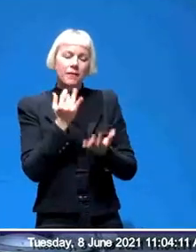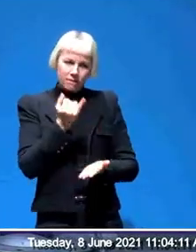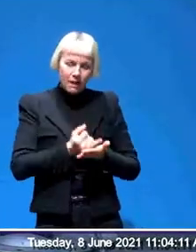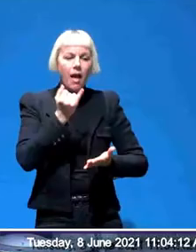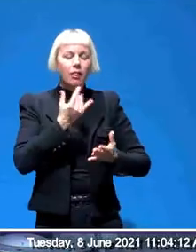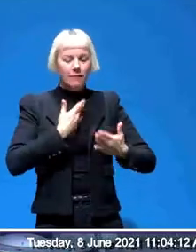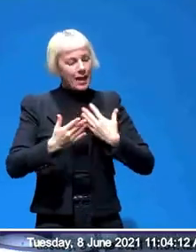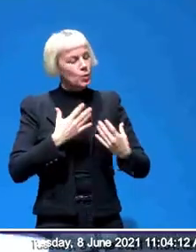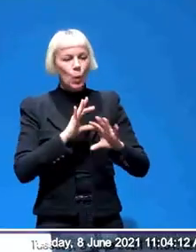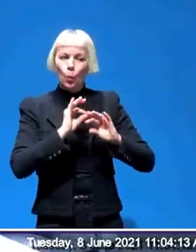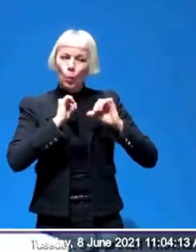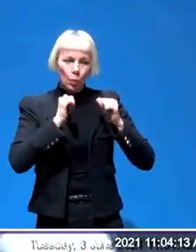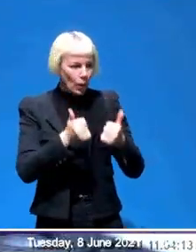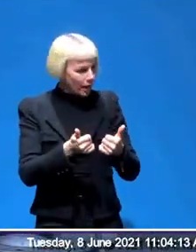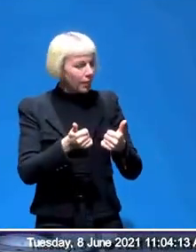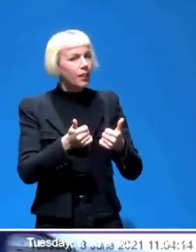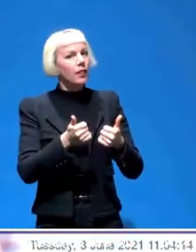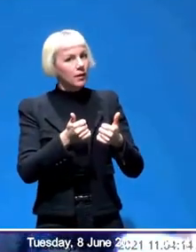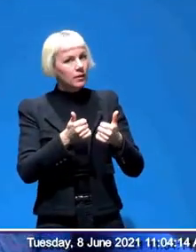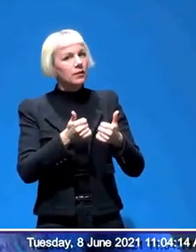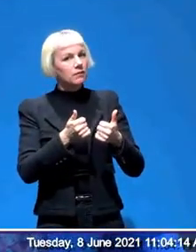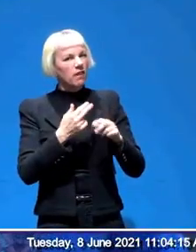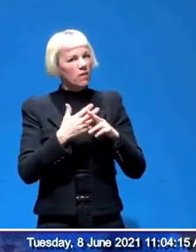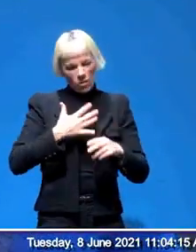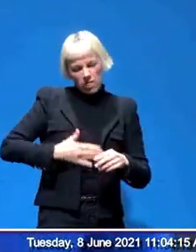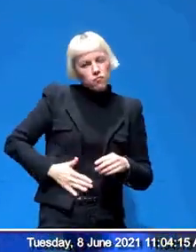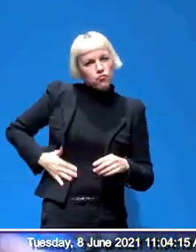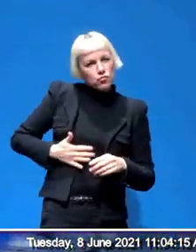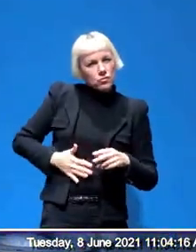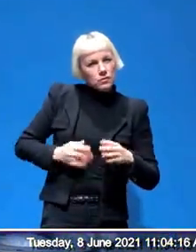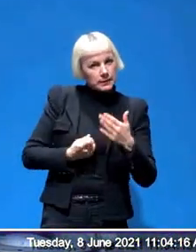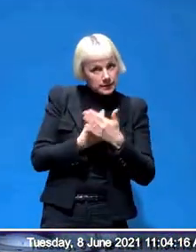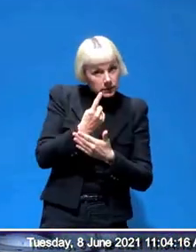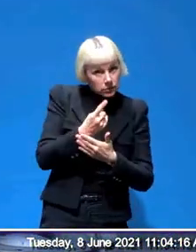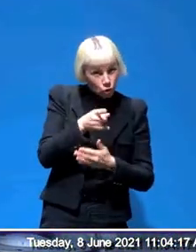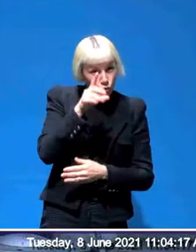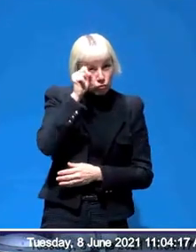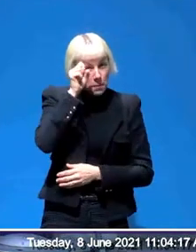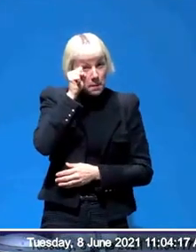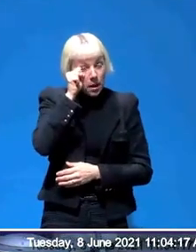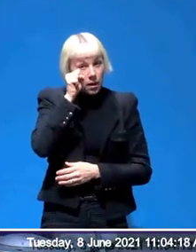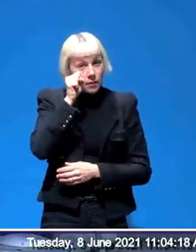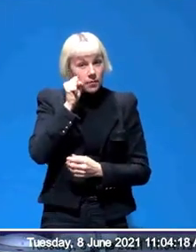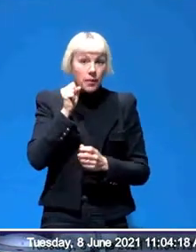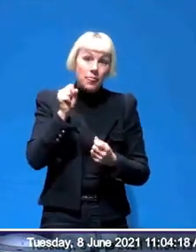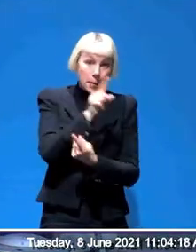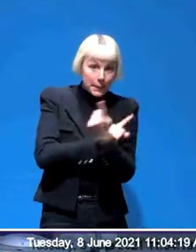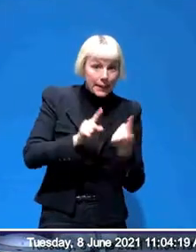in relation to the bruising. Do you have a recollection of attending that meeting? Yes, I do.